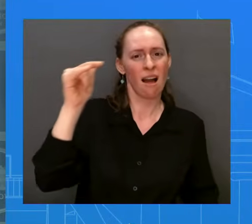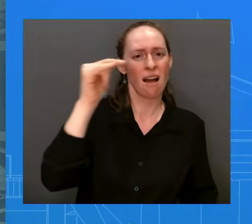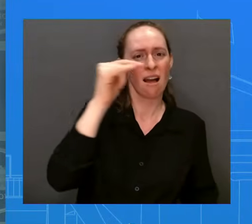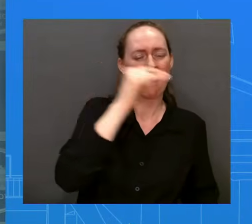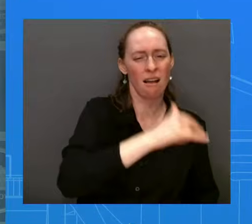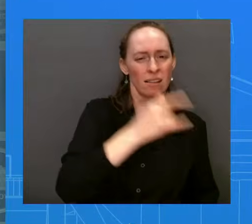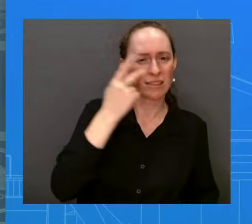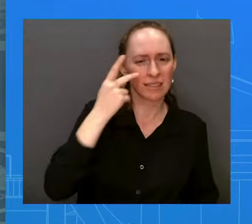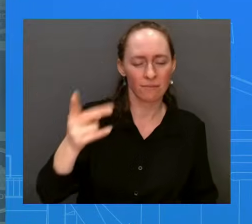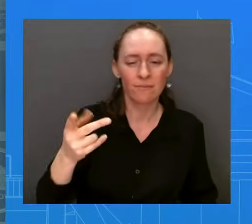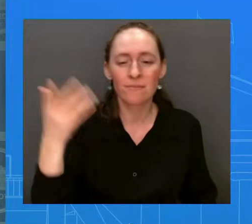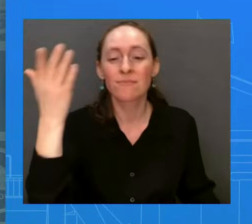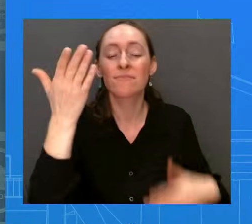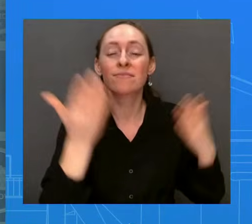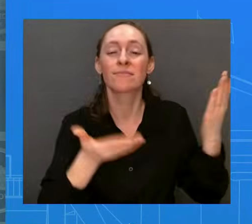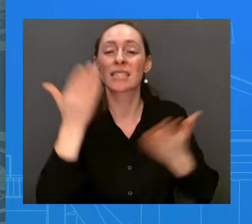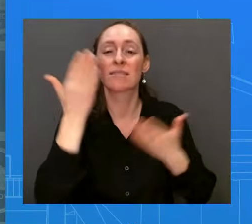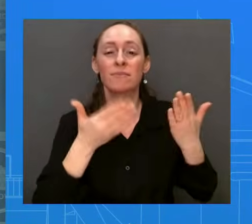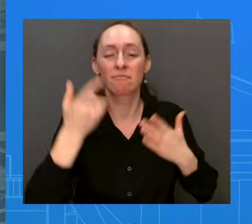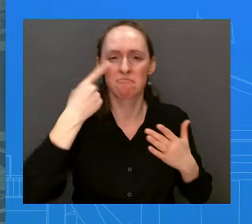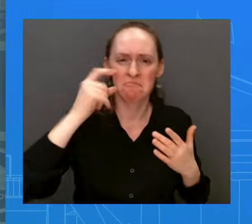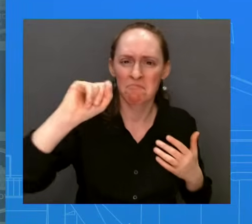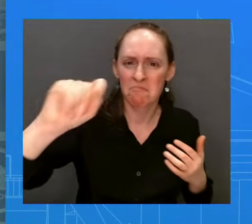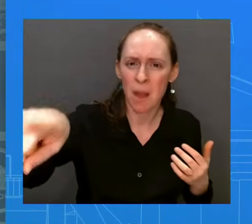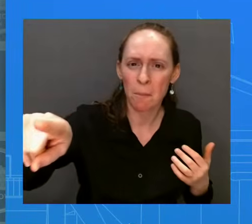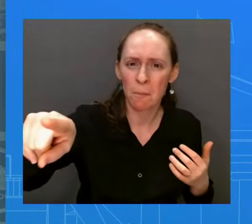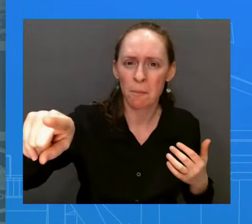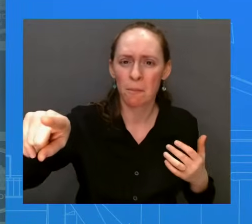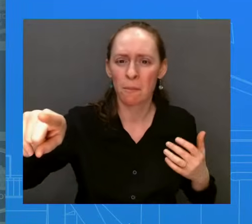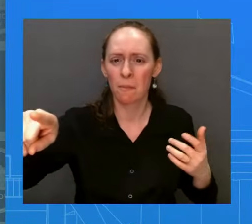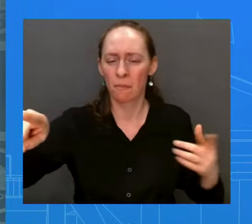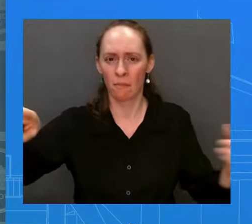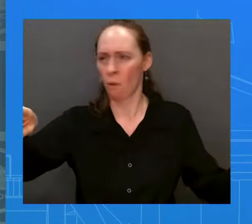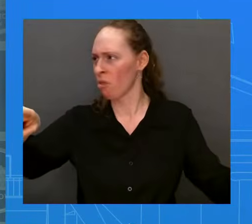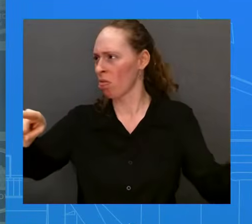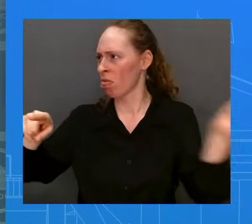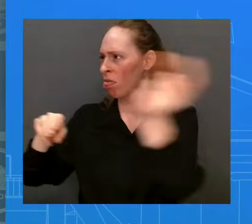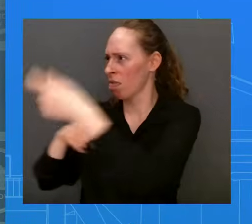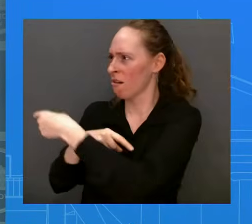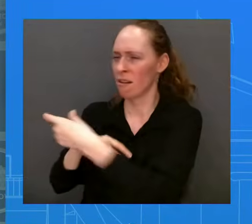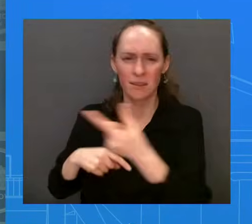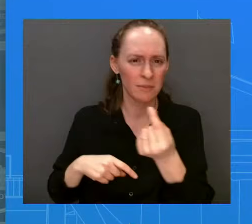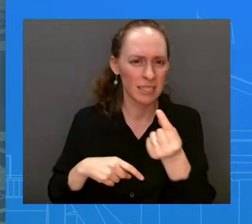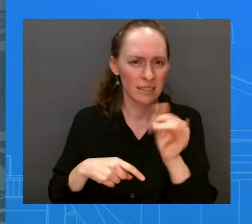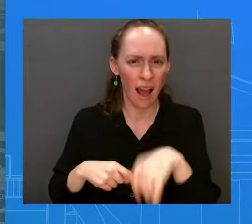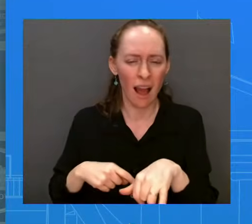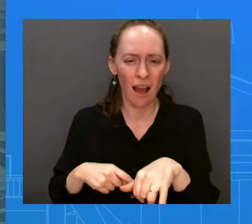In these cases, we had time to detect, time to analyze,